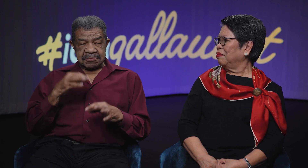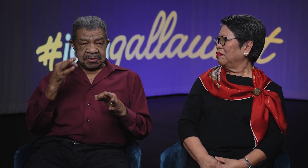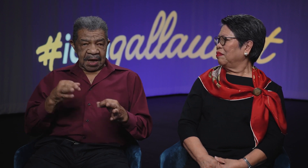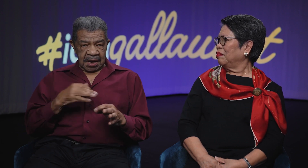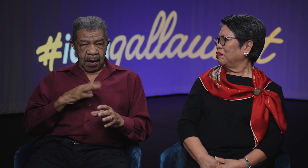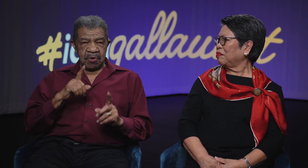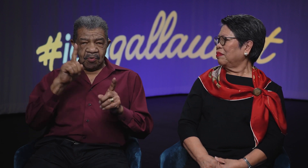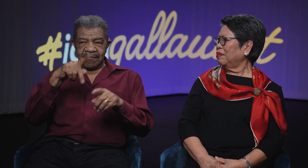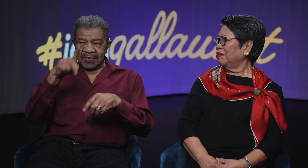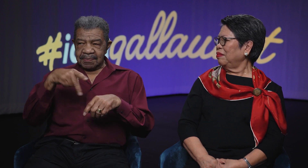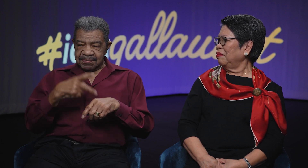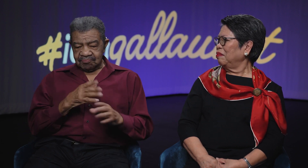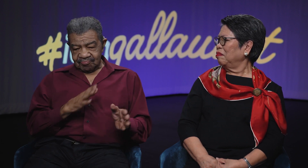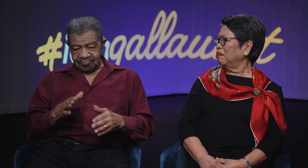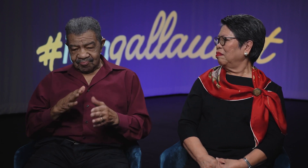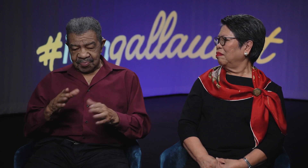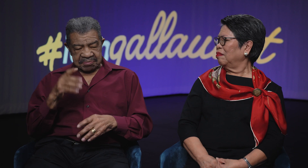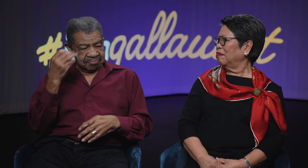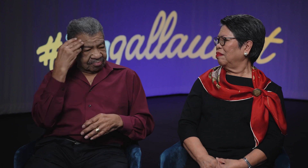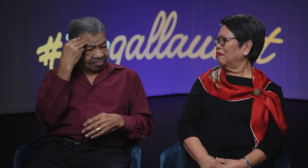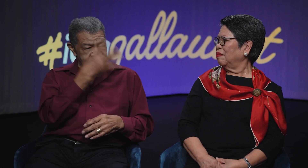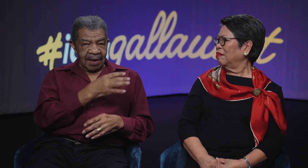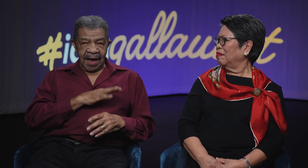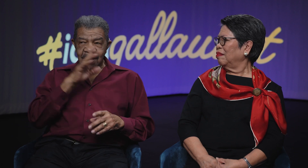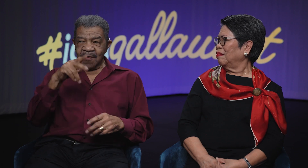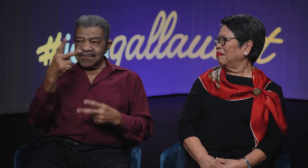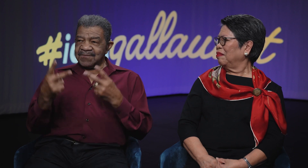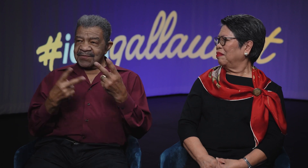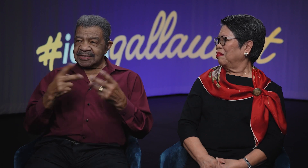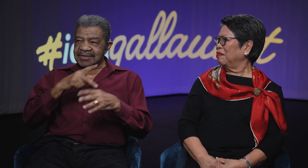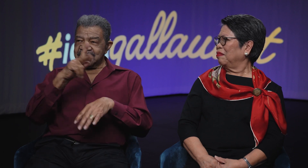I decided I would go to the Philippines, I made plans and told her I was visiting.